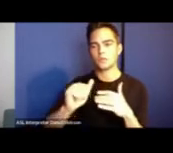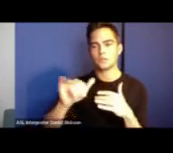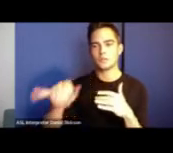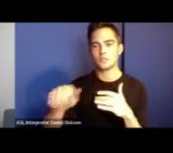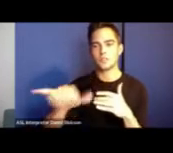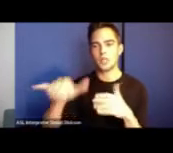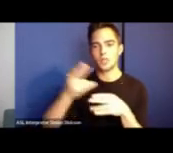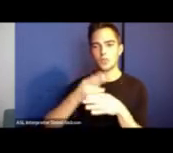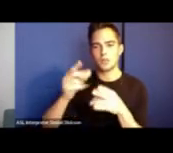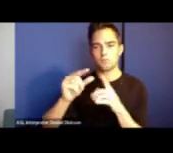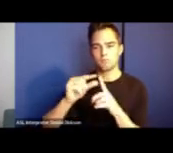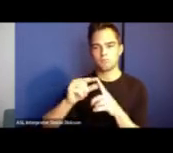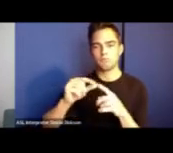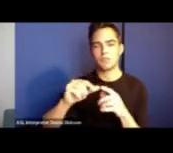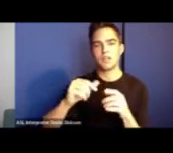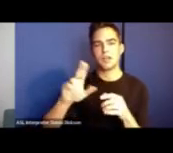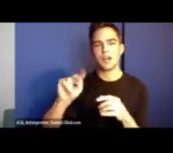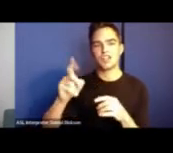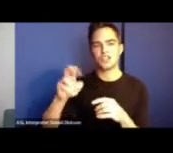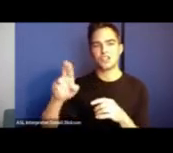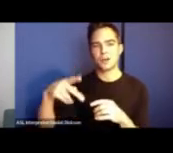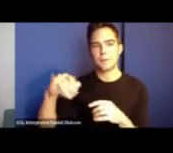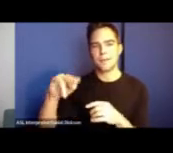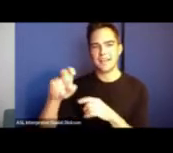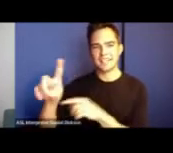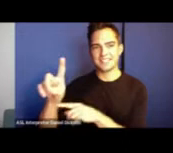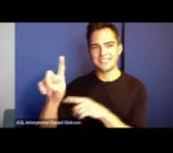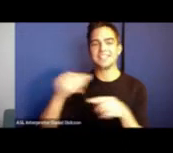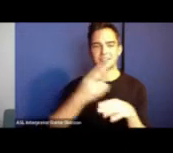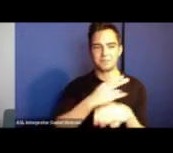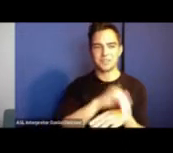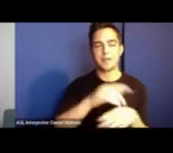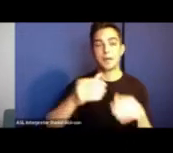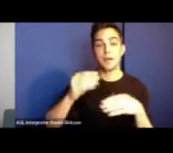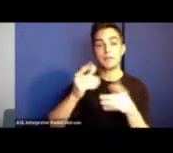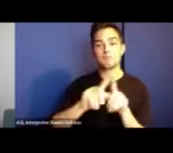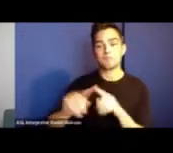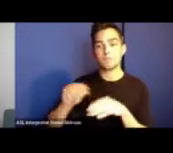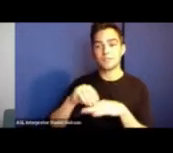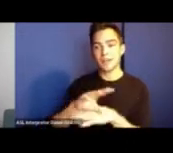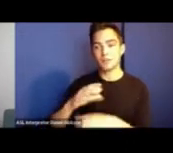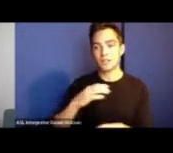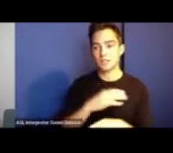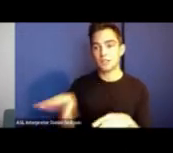term underpinned and I'm leaning into that, but we had a number of advisory councils that would advise the division on various